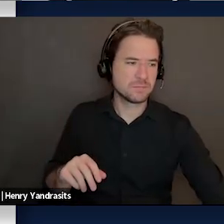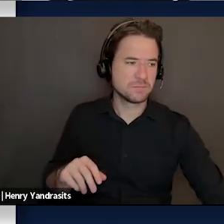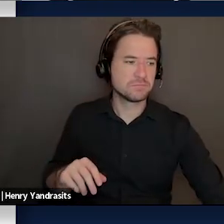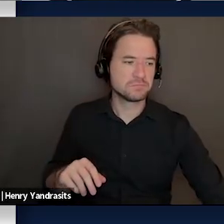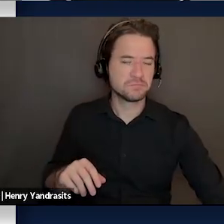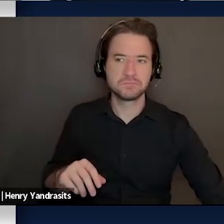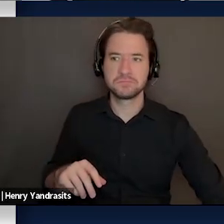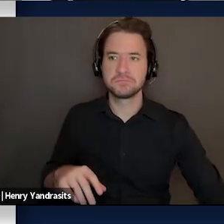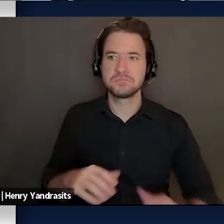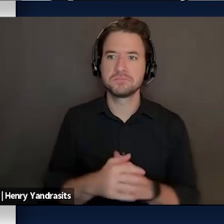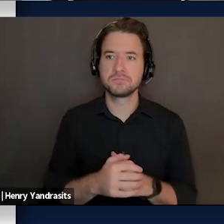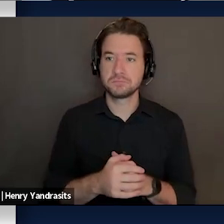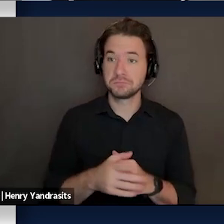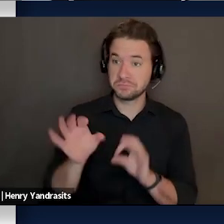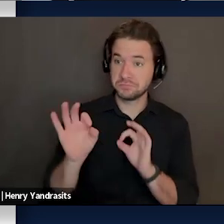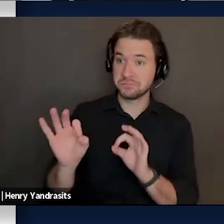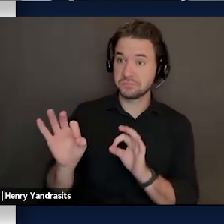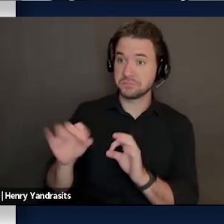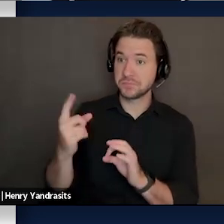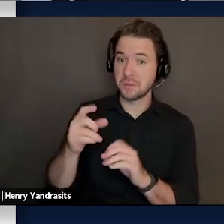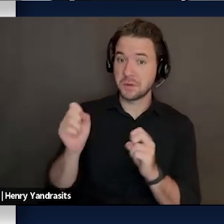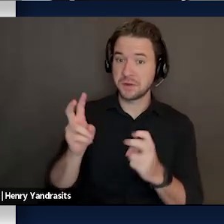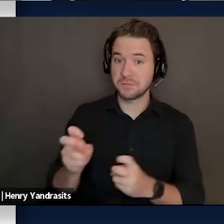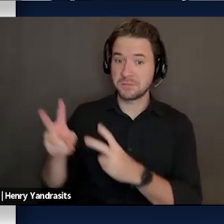If someone could put the link in the chat for me, that would be awesome.